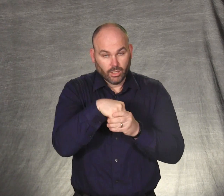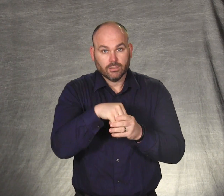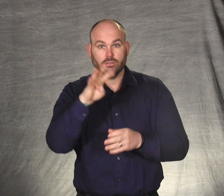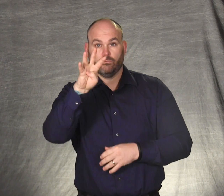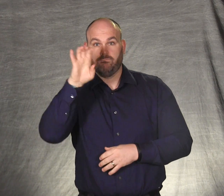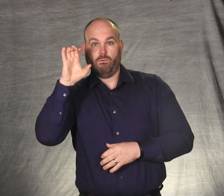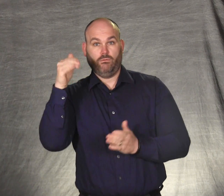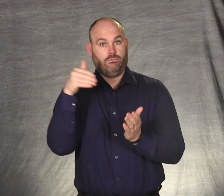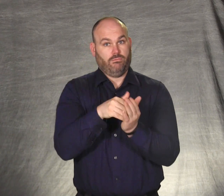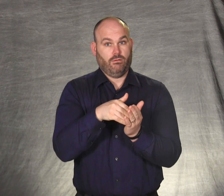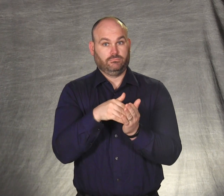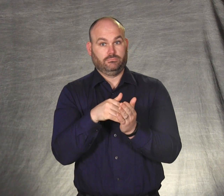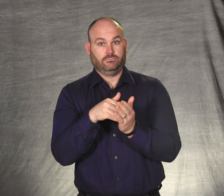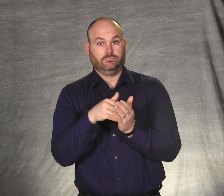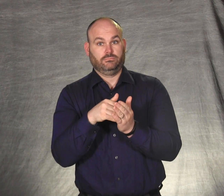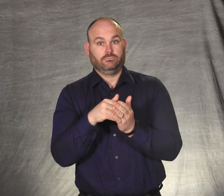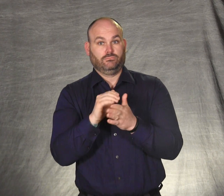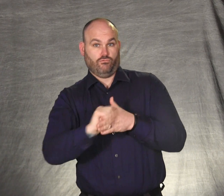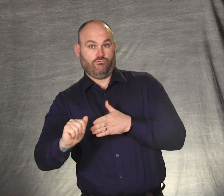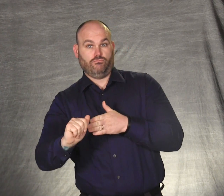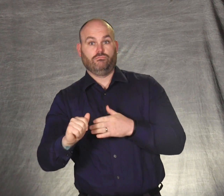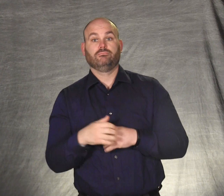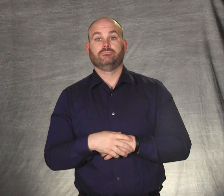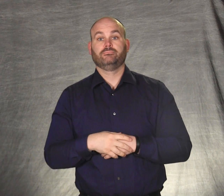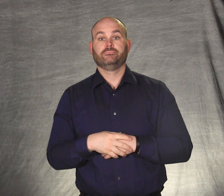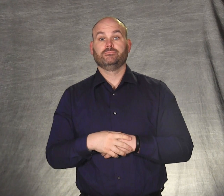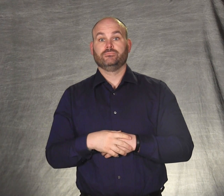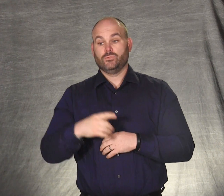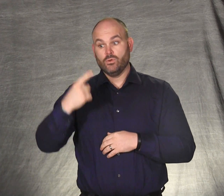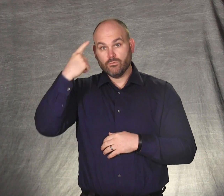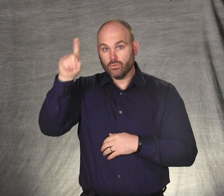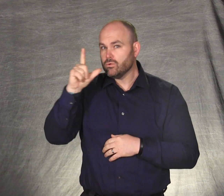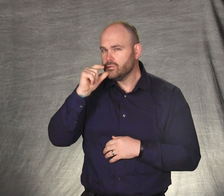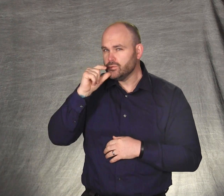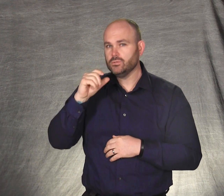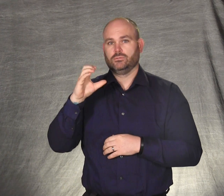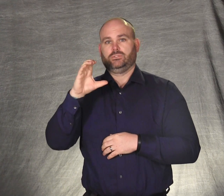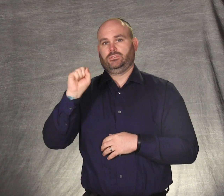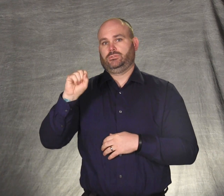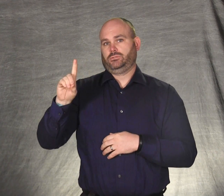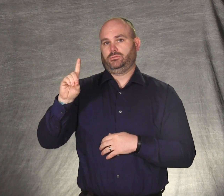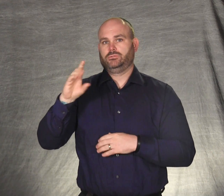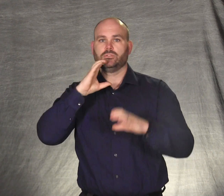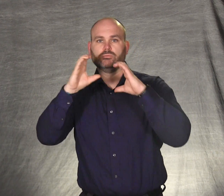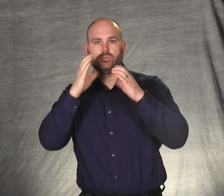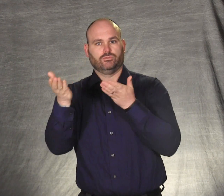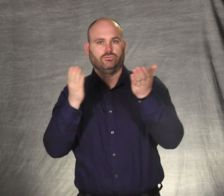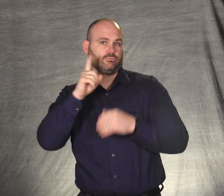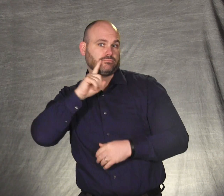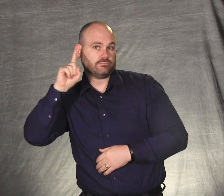includes $400,000 for Communication Service for the Deaf (CSD)